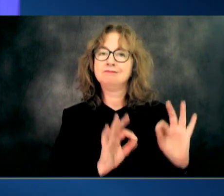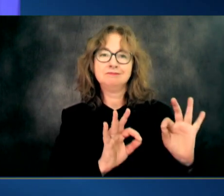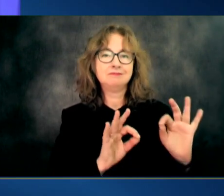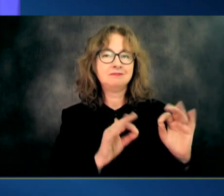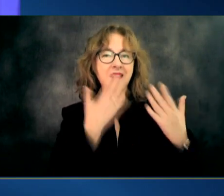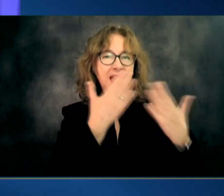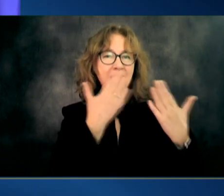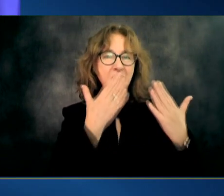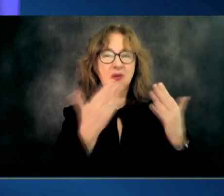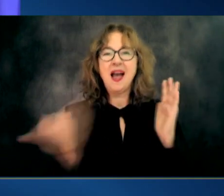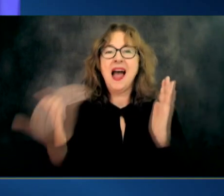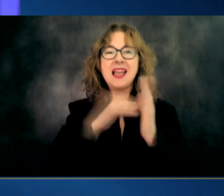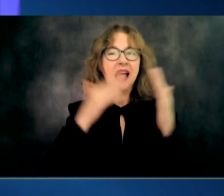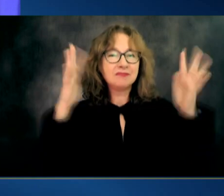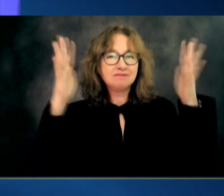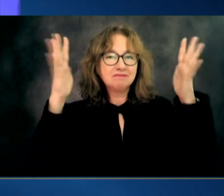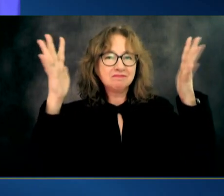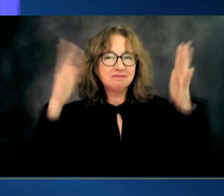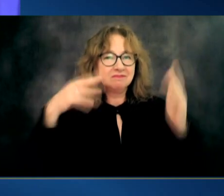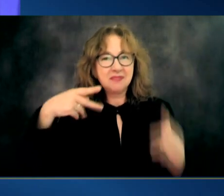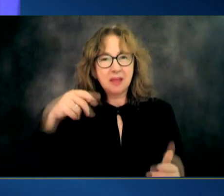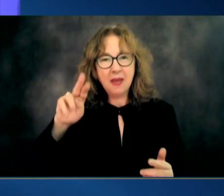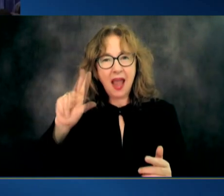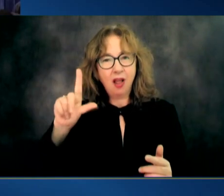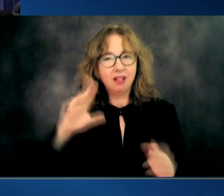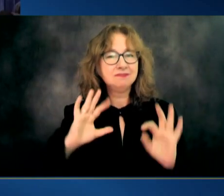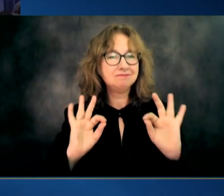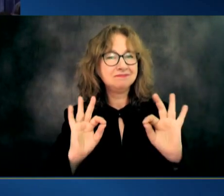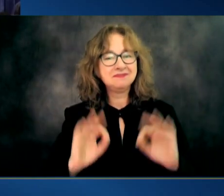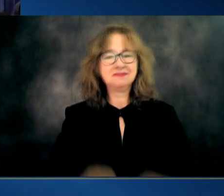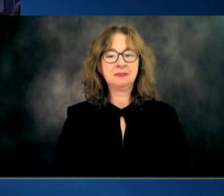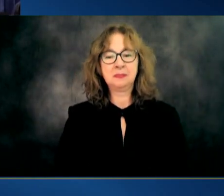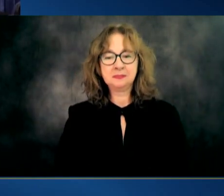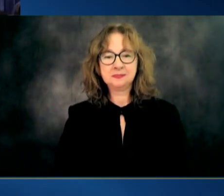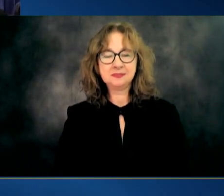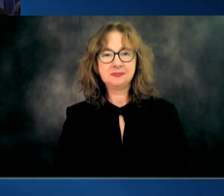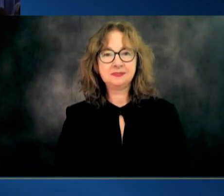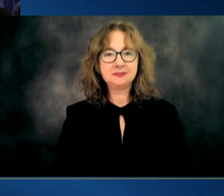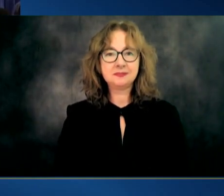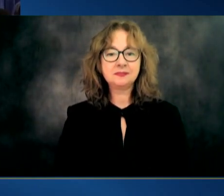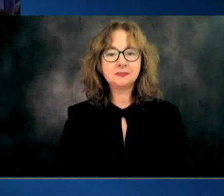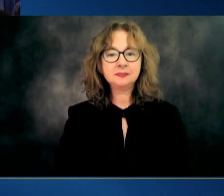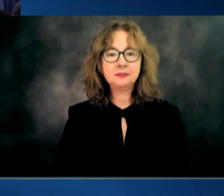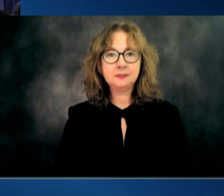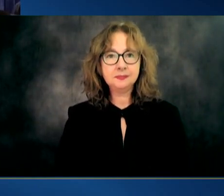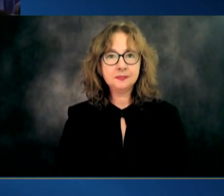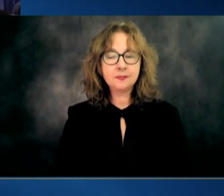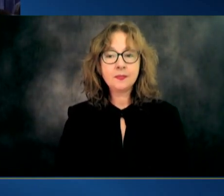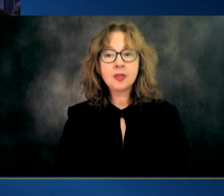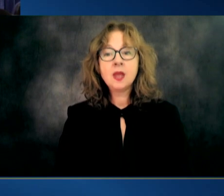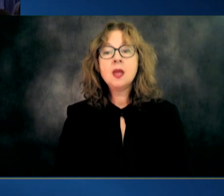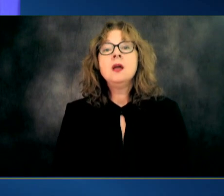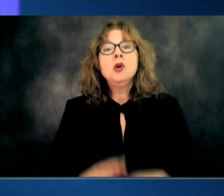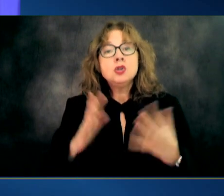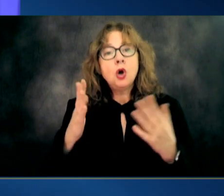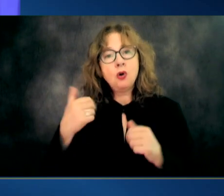that panel. That was fantastic. So, earlier this morning, Secretary Becerra announced a